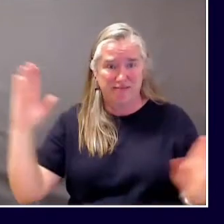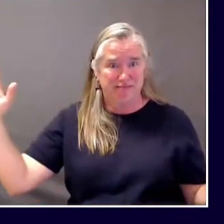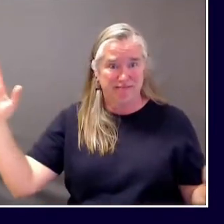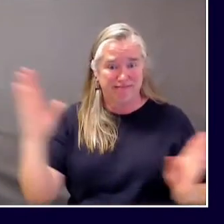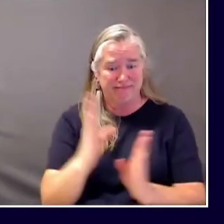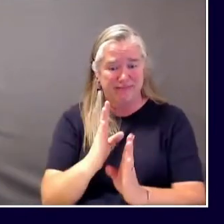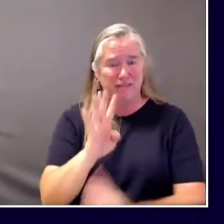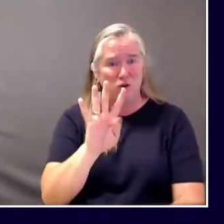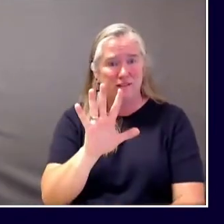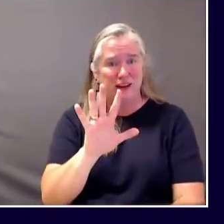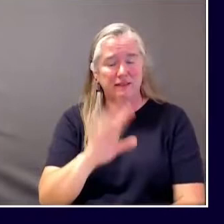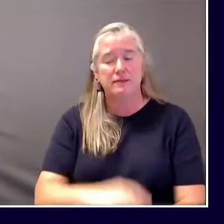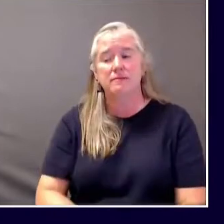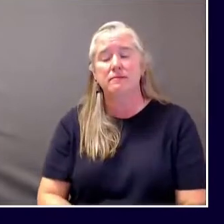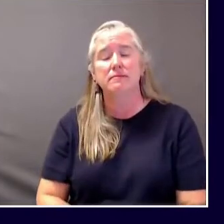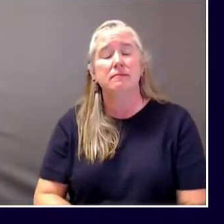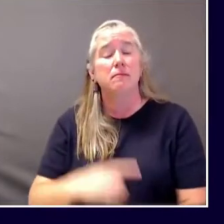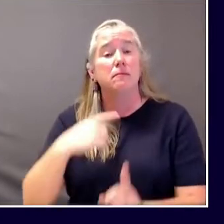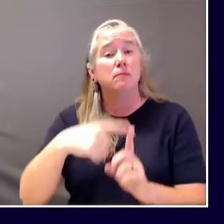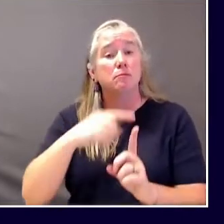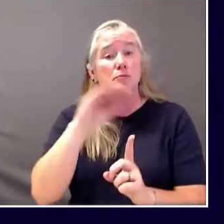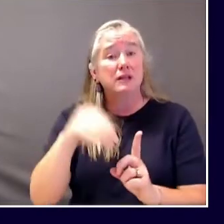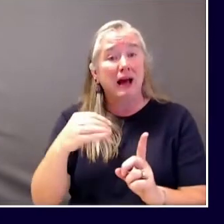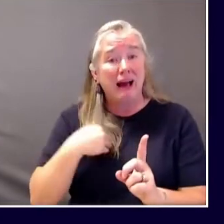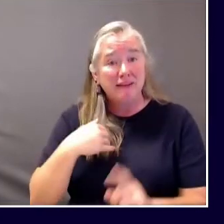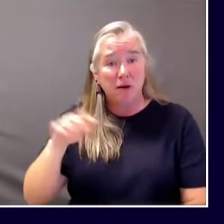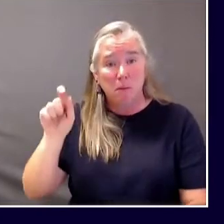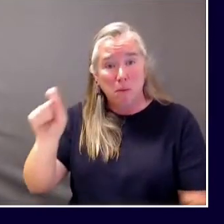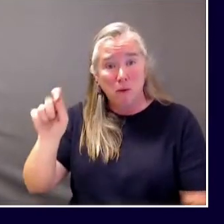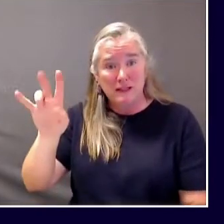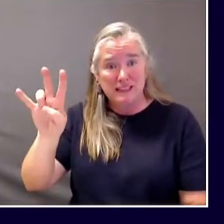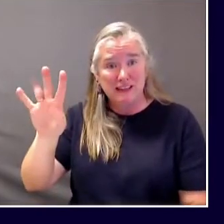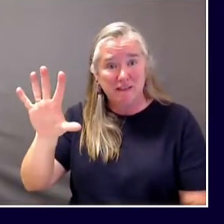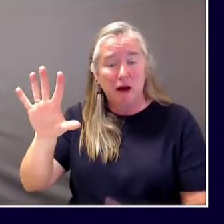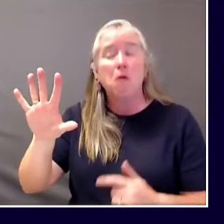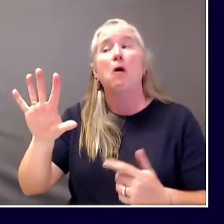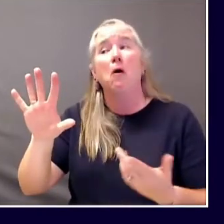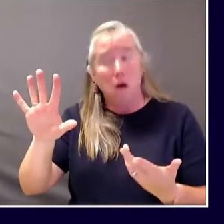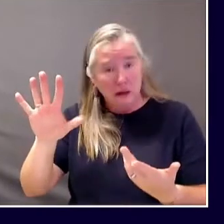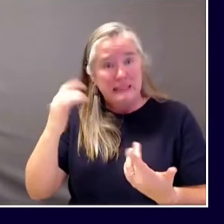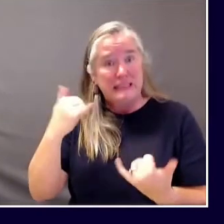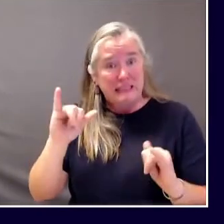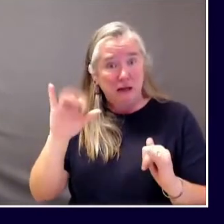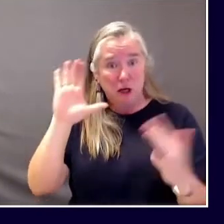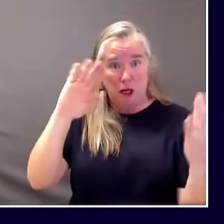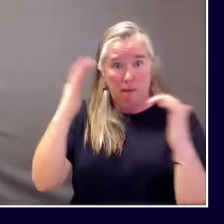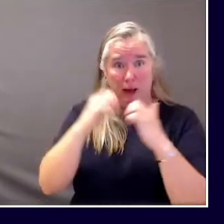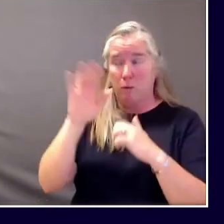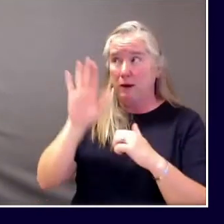our seven day positivity rate